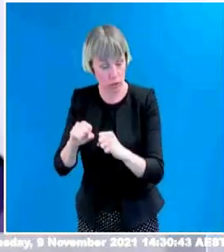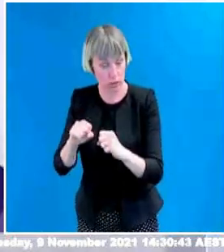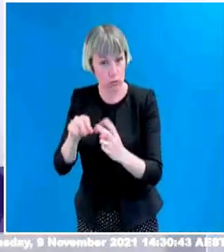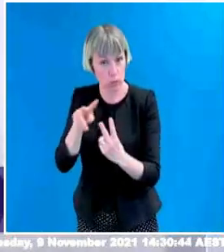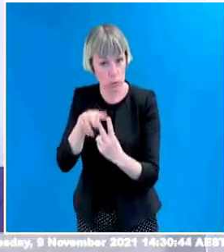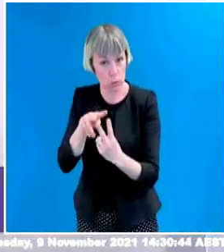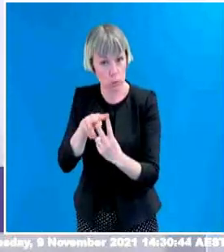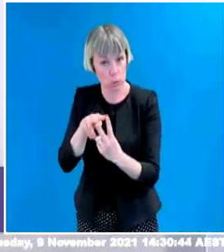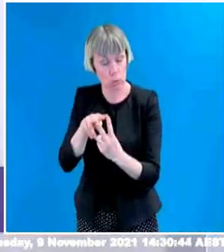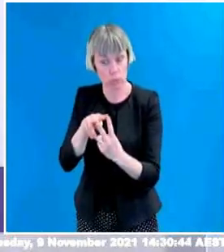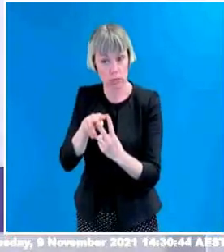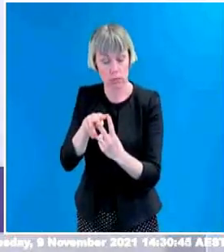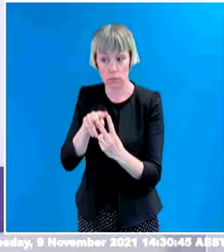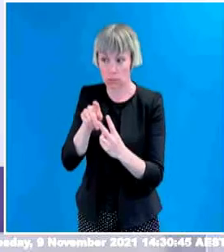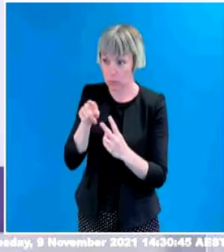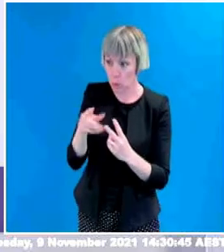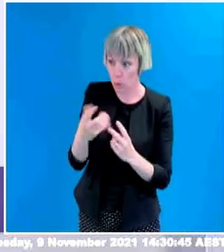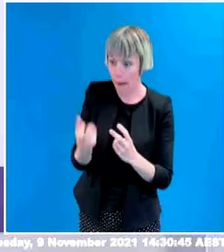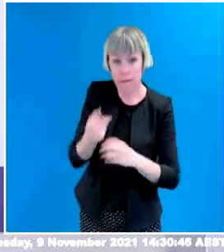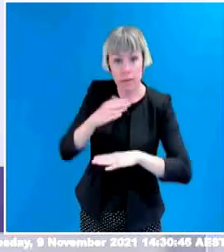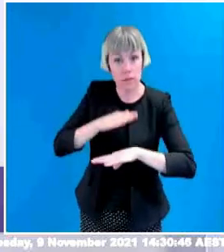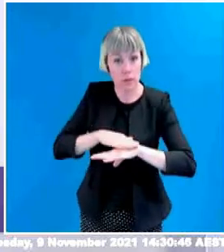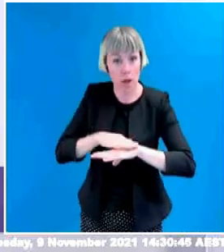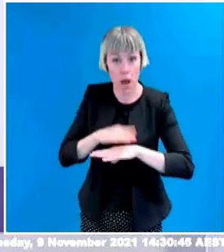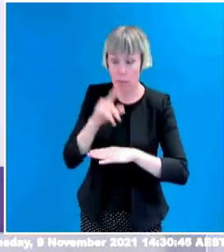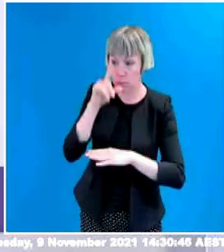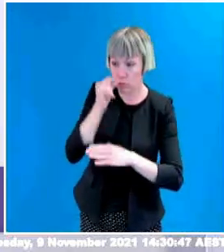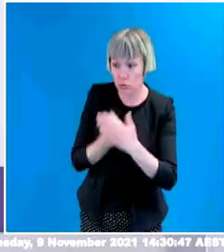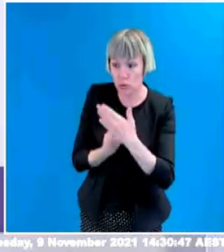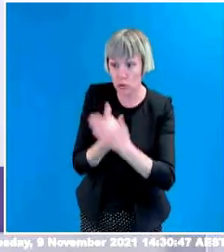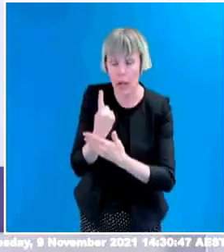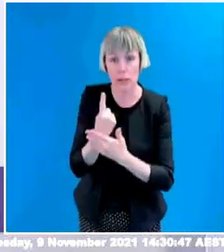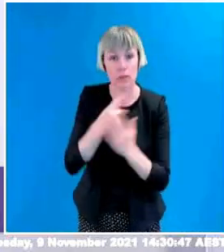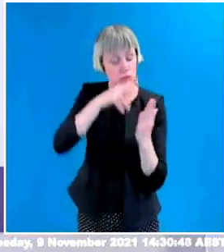and understand the impact of the interpretive declarations?